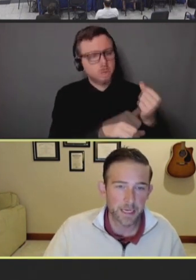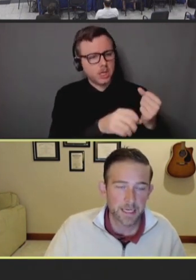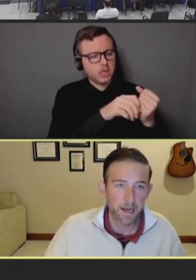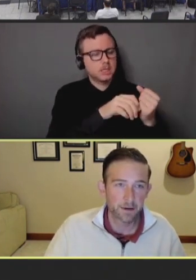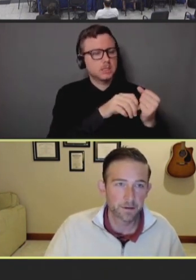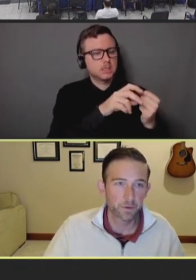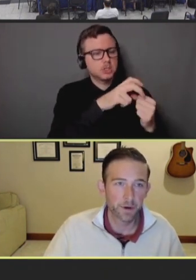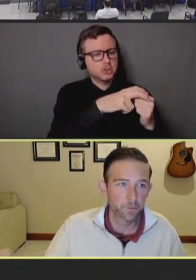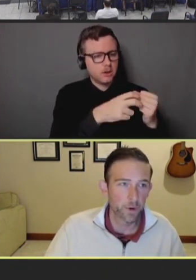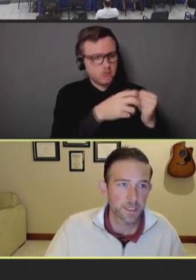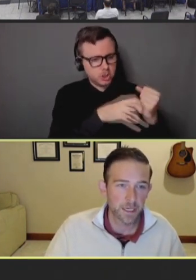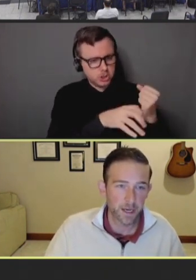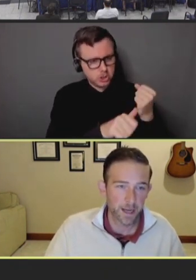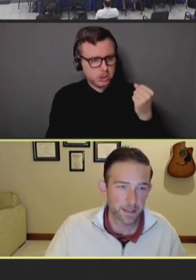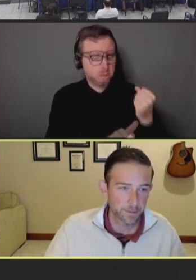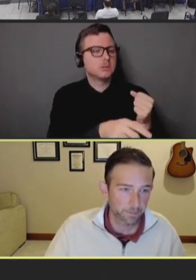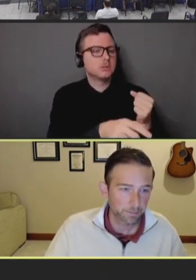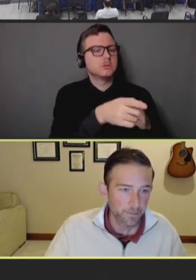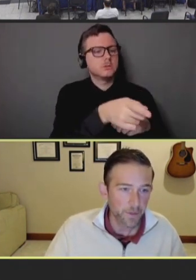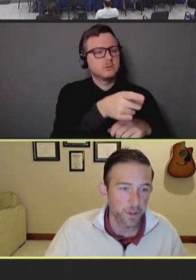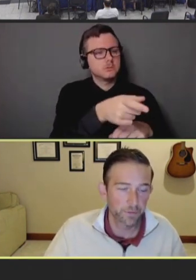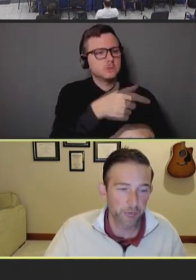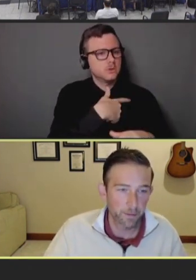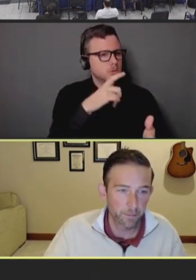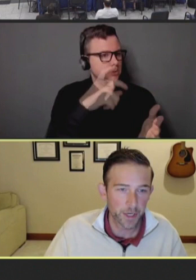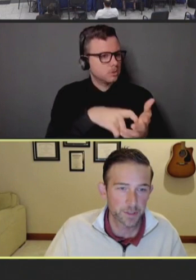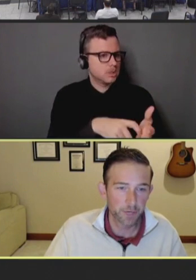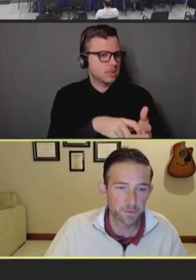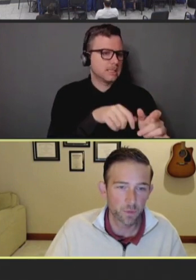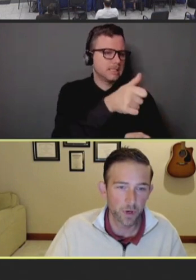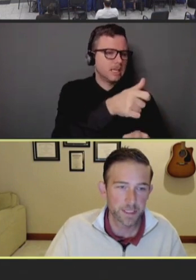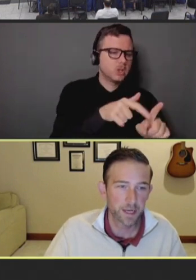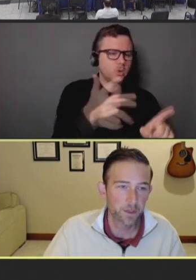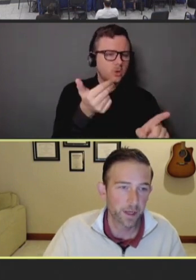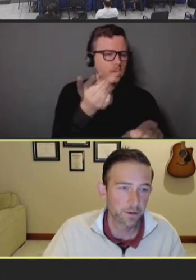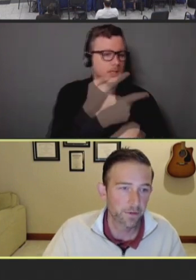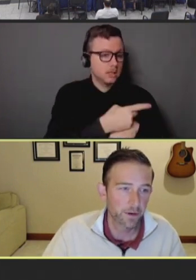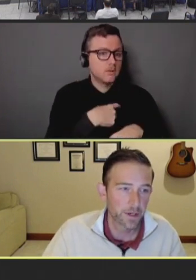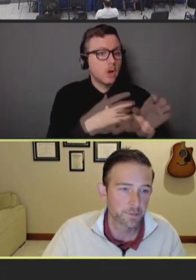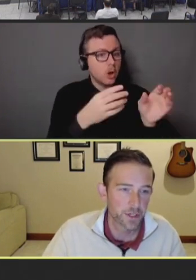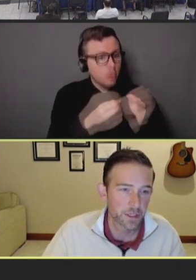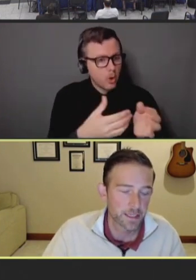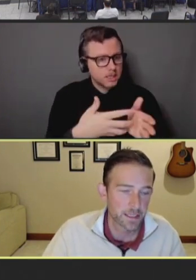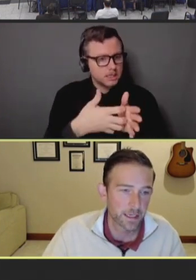to 10 -- three to 14 days, you've got a much, much more attenuated virus, much less likely